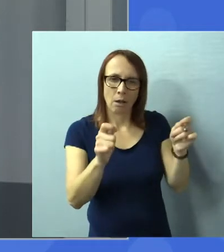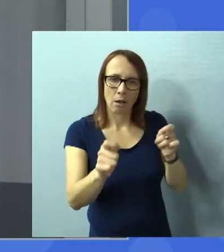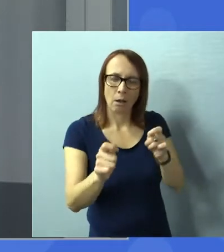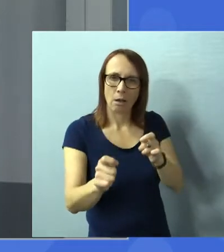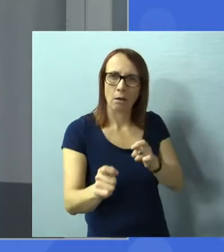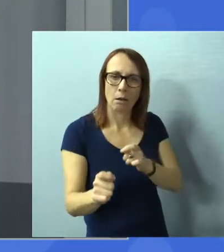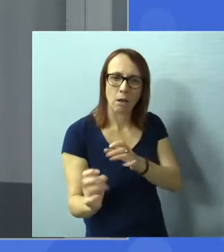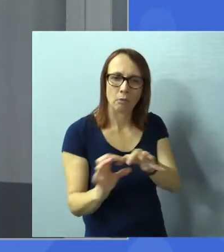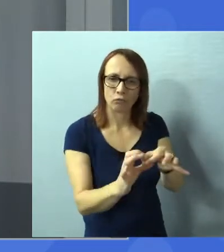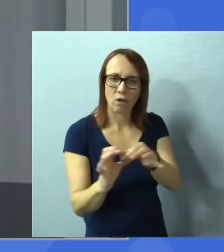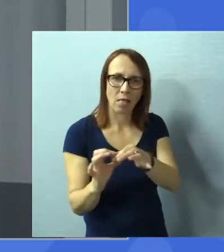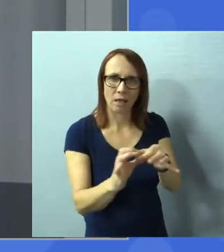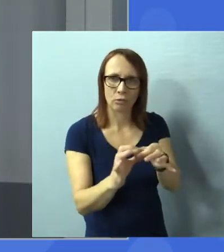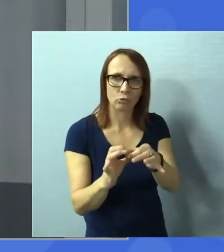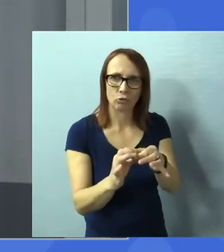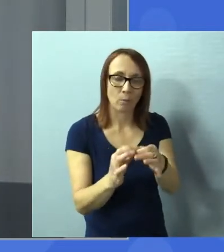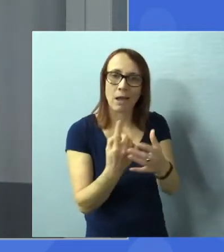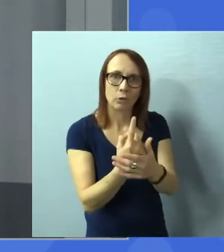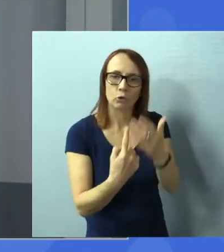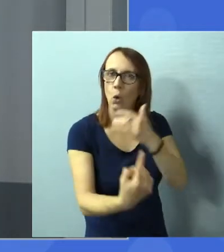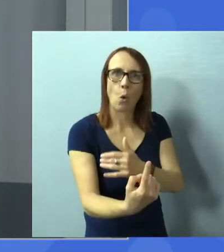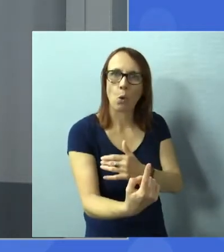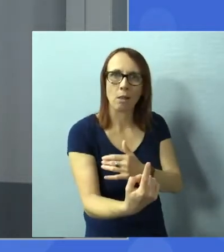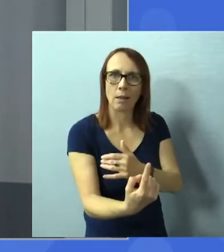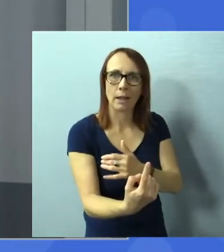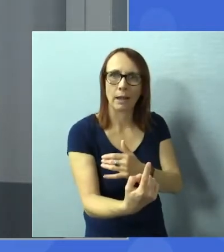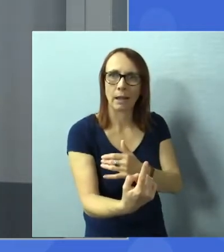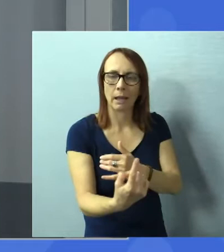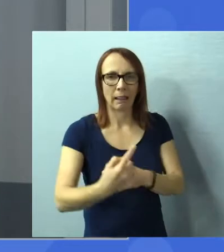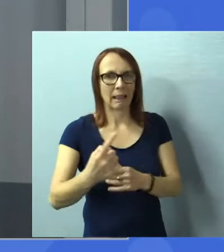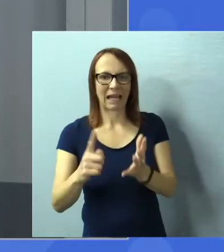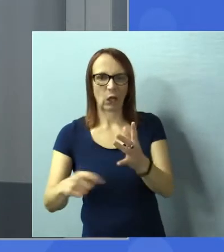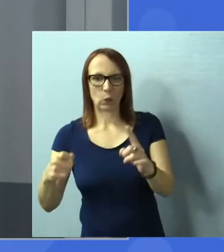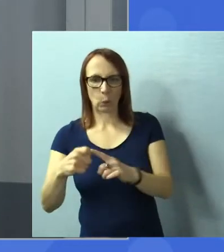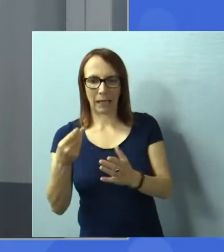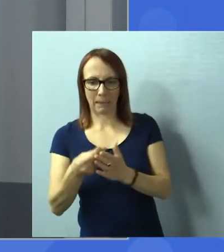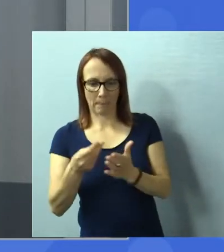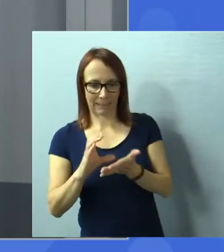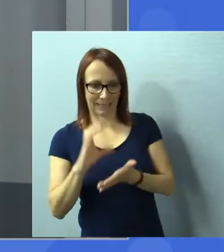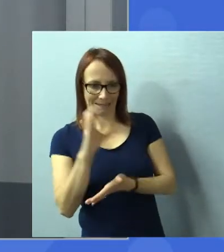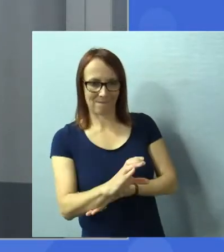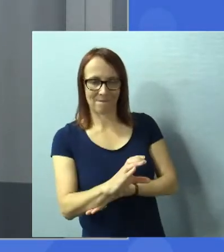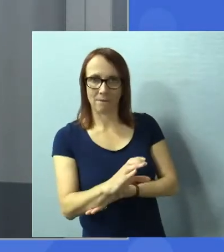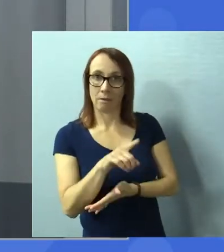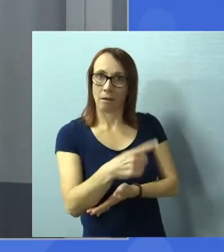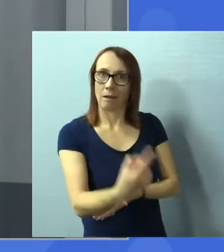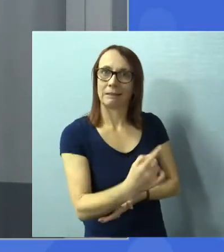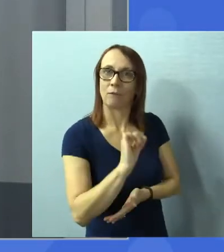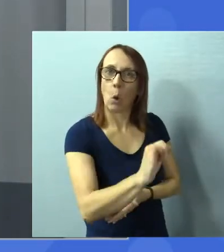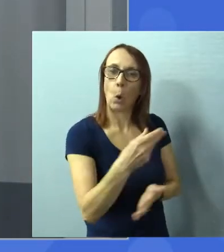Parliament is no longer responsible only for spending money that is given to it by Westminster it's responsible for raising that money and has to make